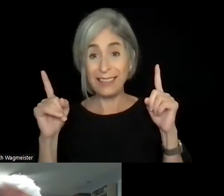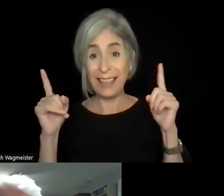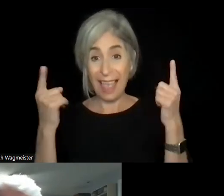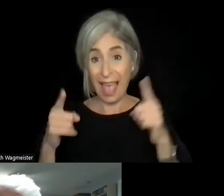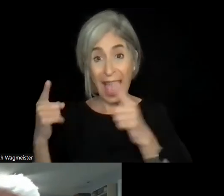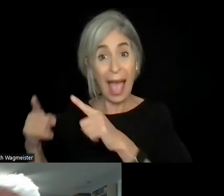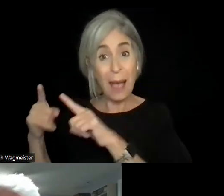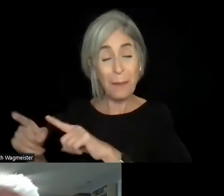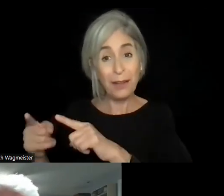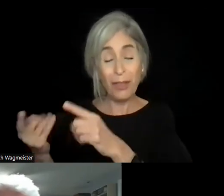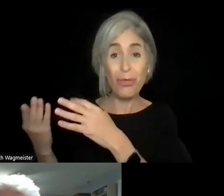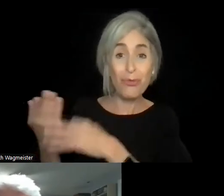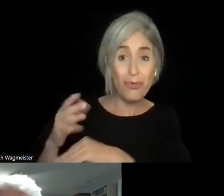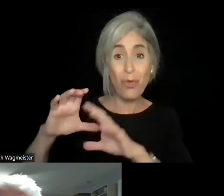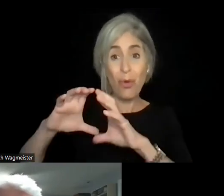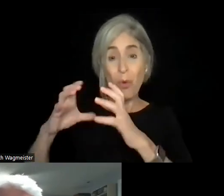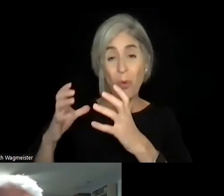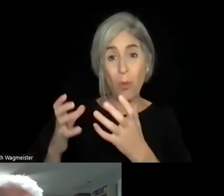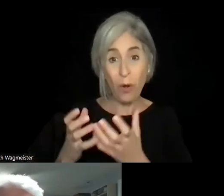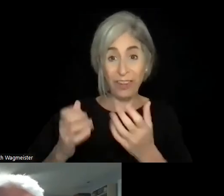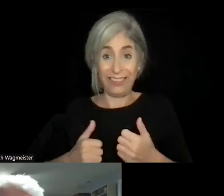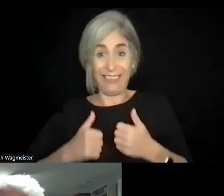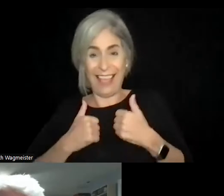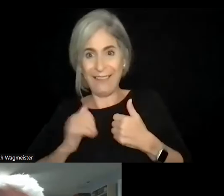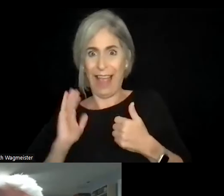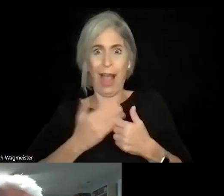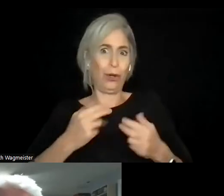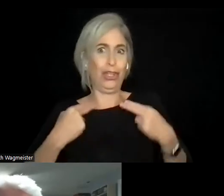think about it, that so many tremendous technology achievement